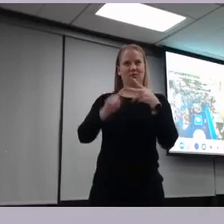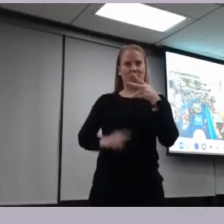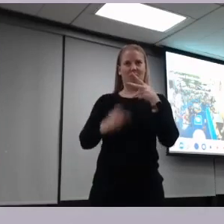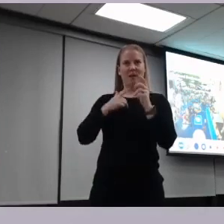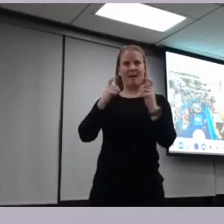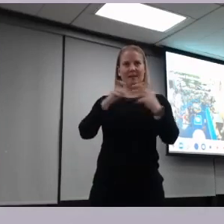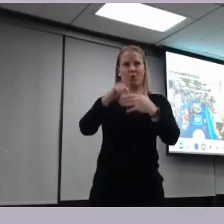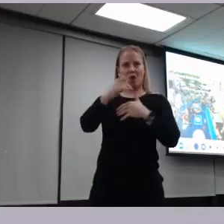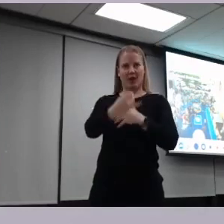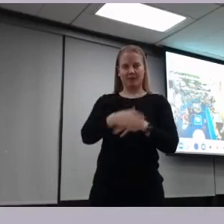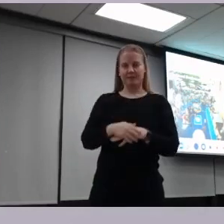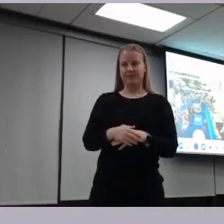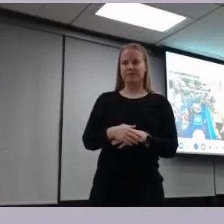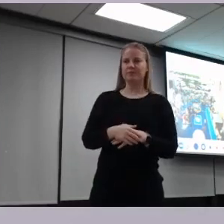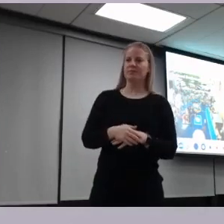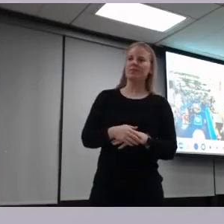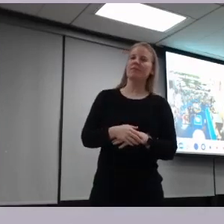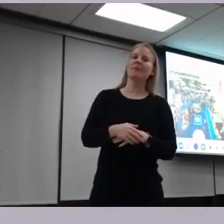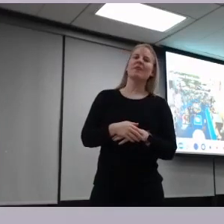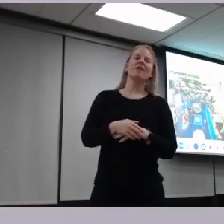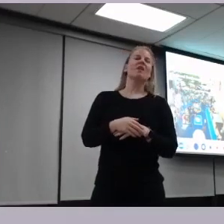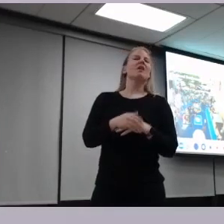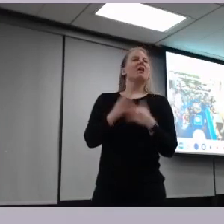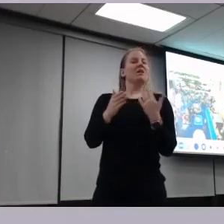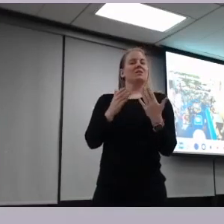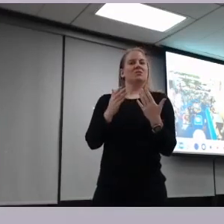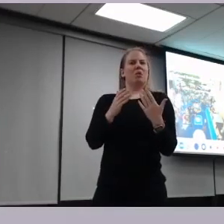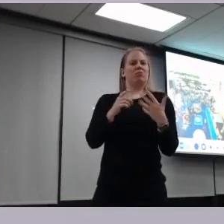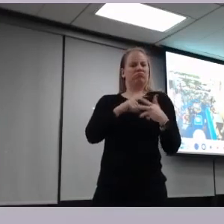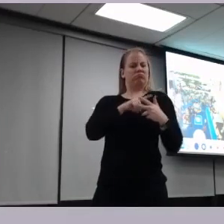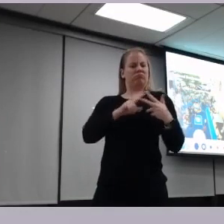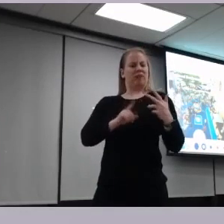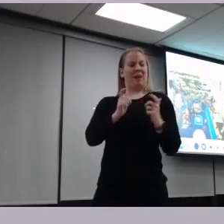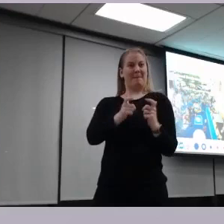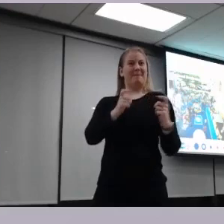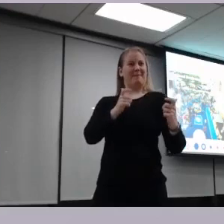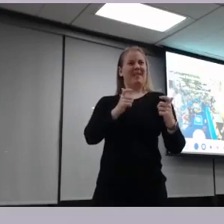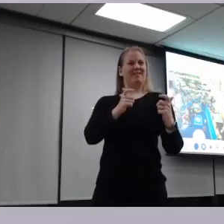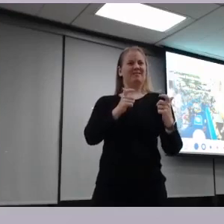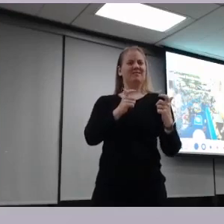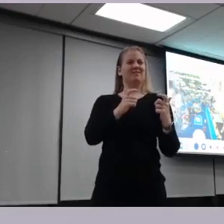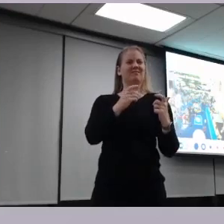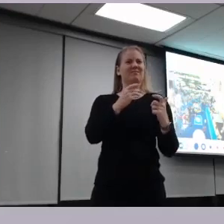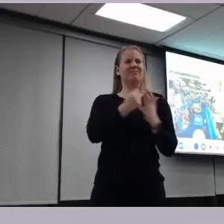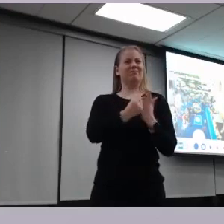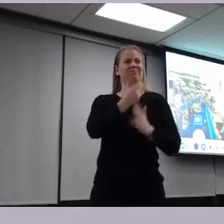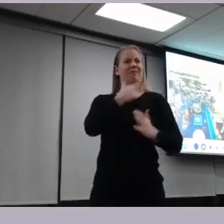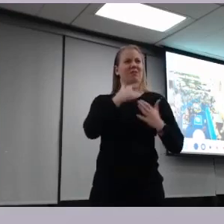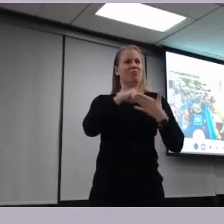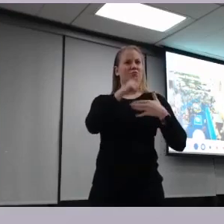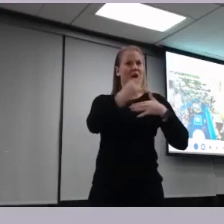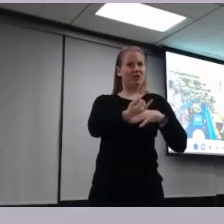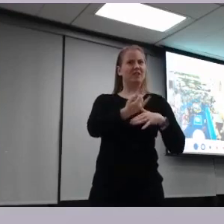Beyond our big capital development projects that we have worked on, we also have a passion for developing